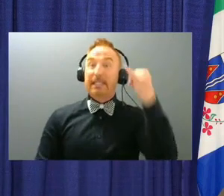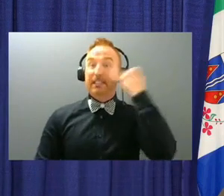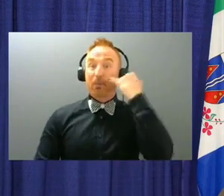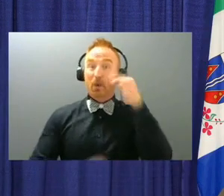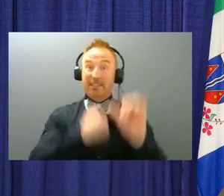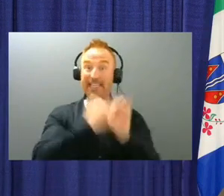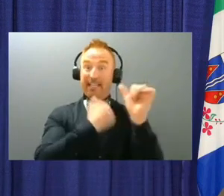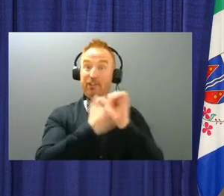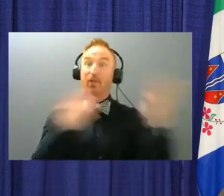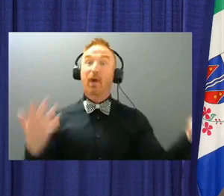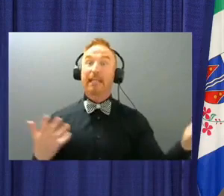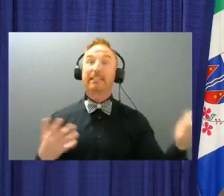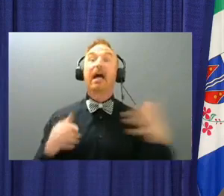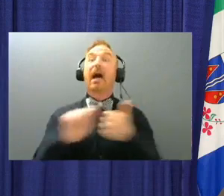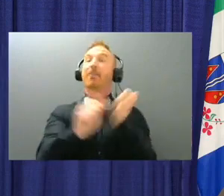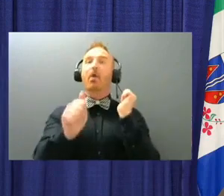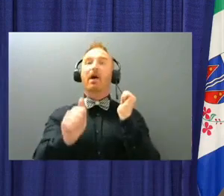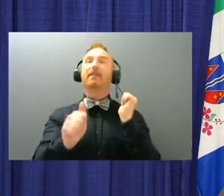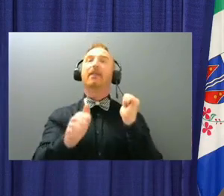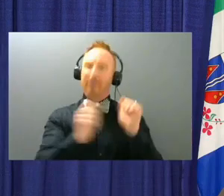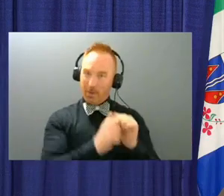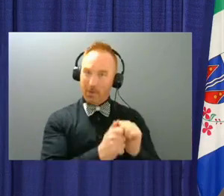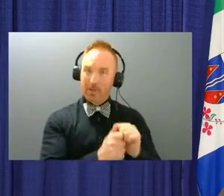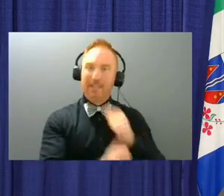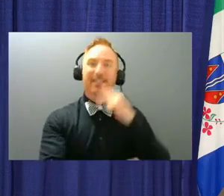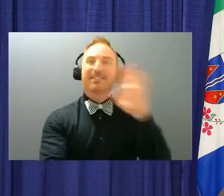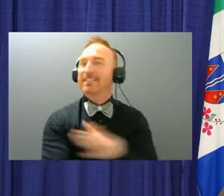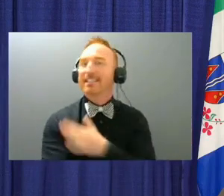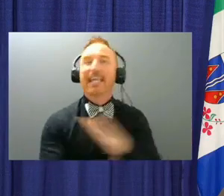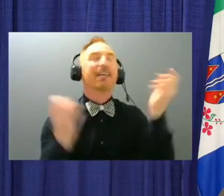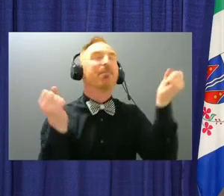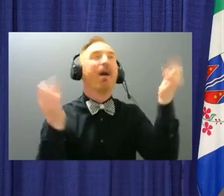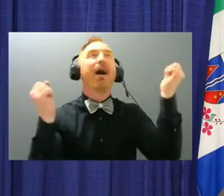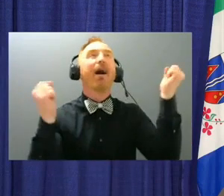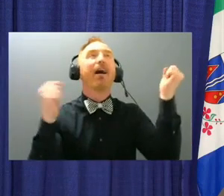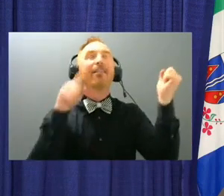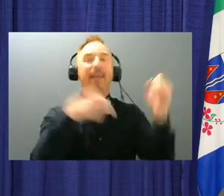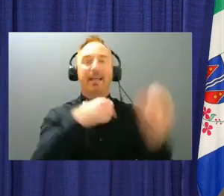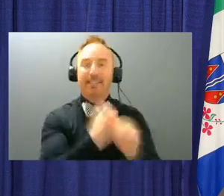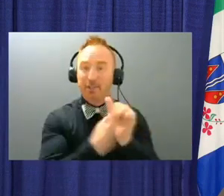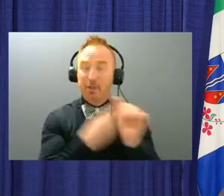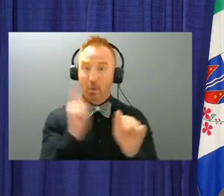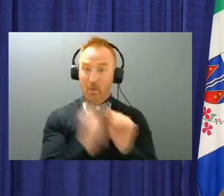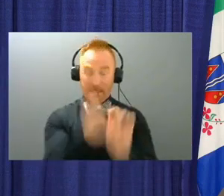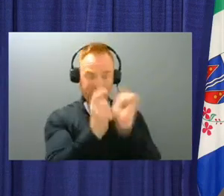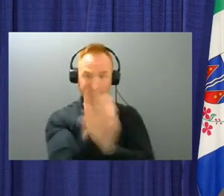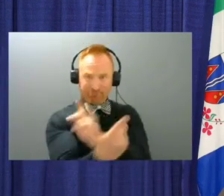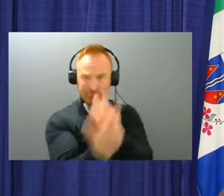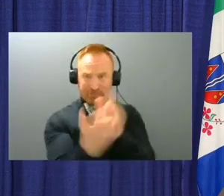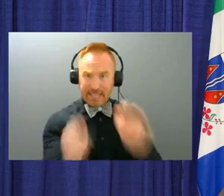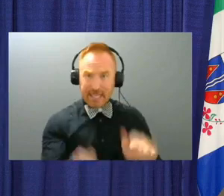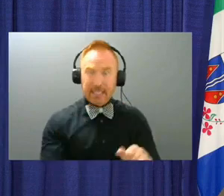it." We can learn to adapt to risk and danger in remarkable ways. Think of people picking their